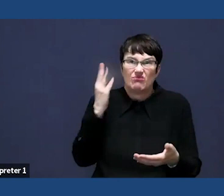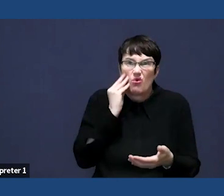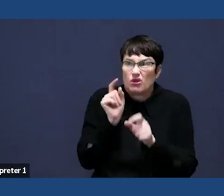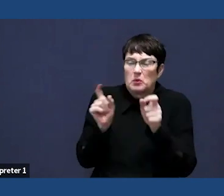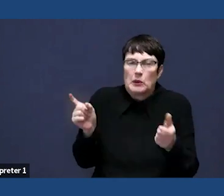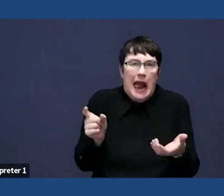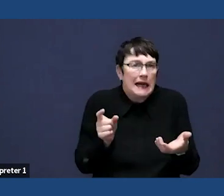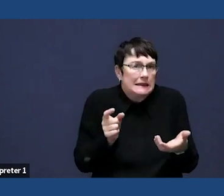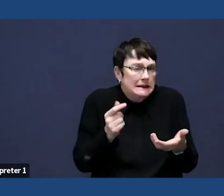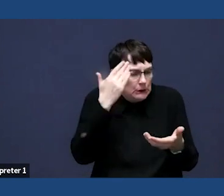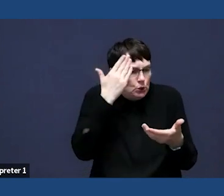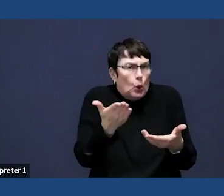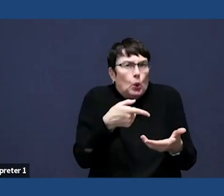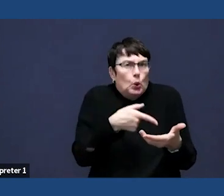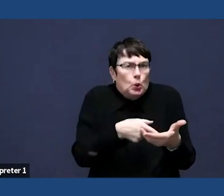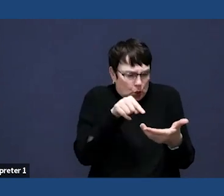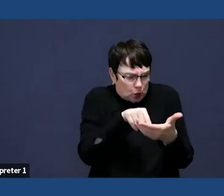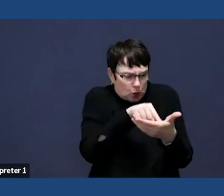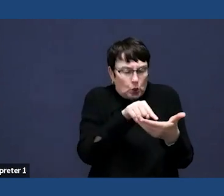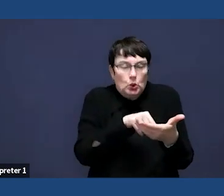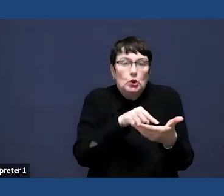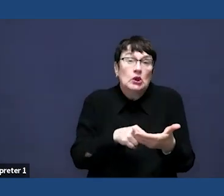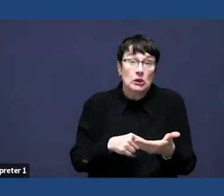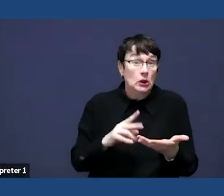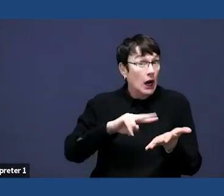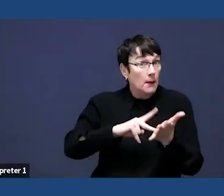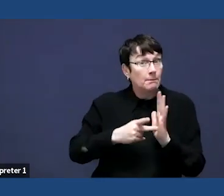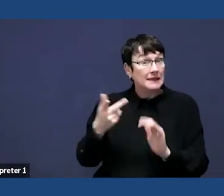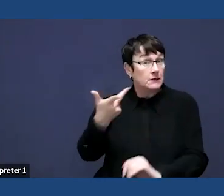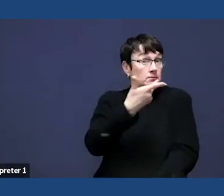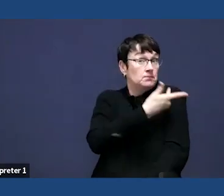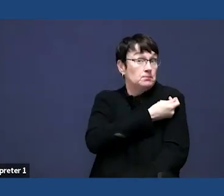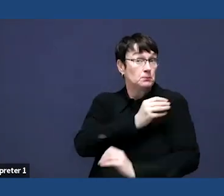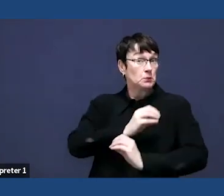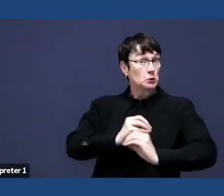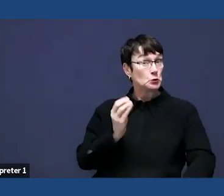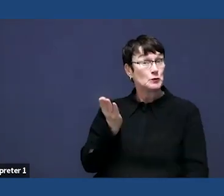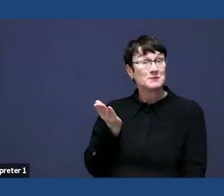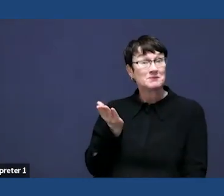globally because of other challenges.